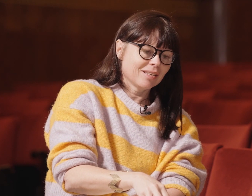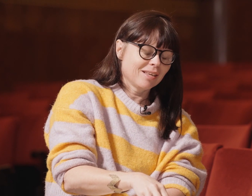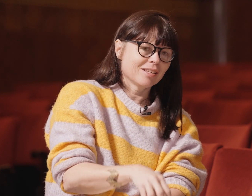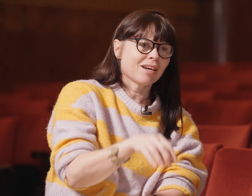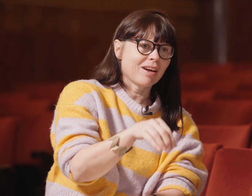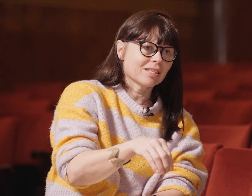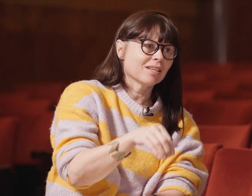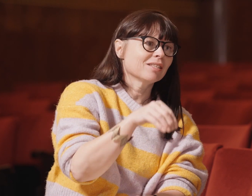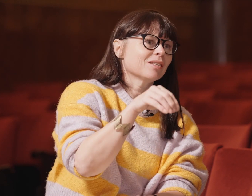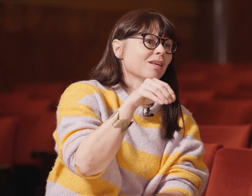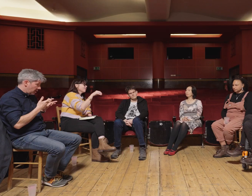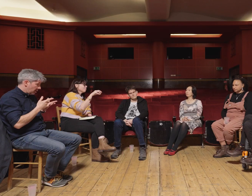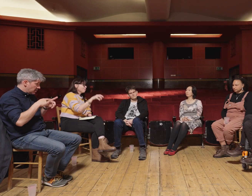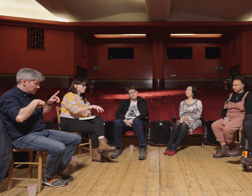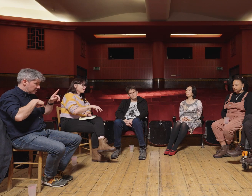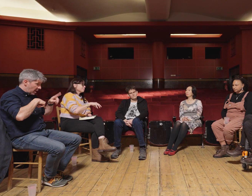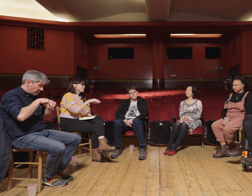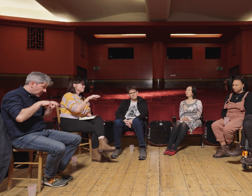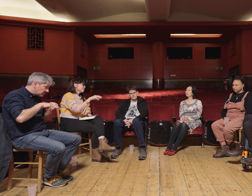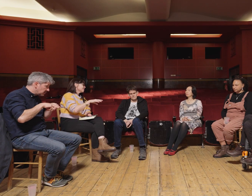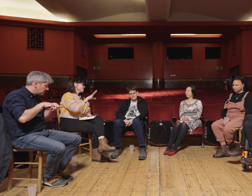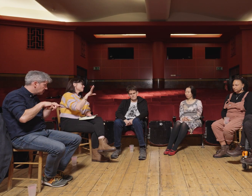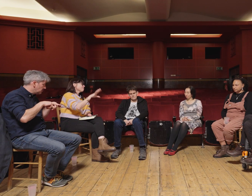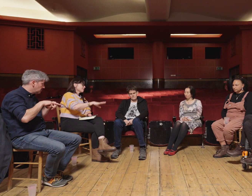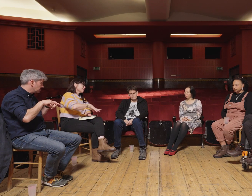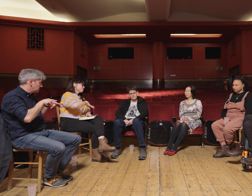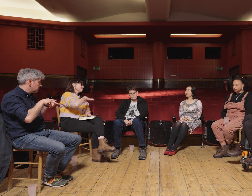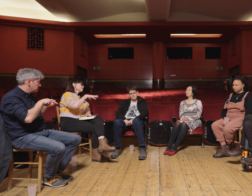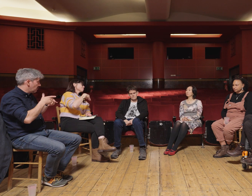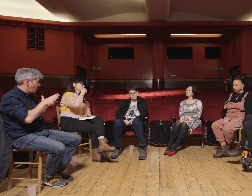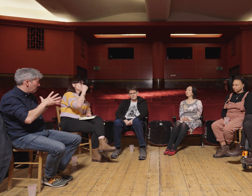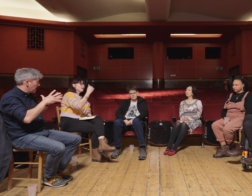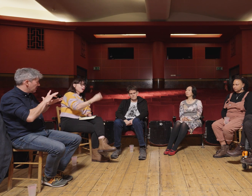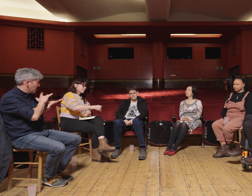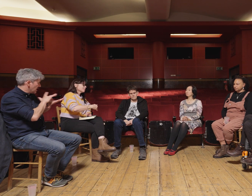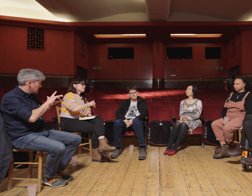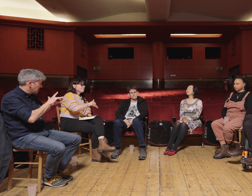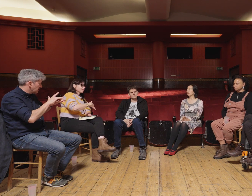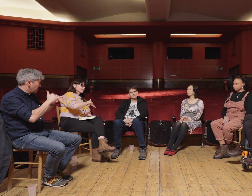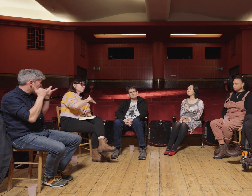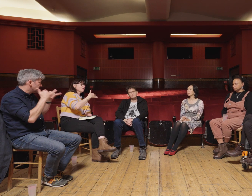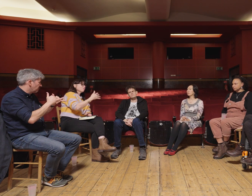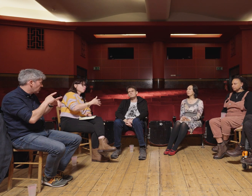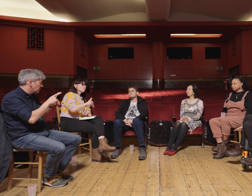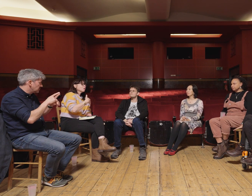the directors, programmers of theaters, directors of festivals, artistic directors,